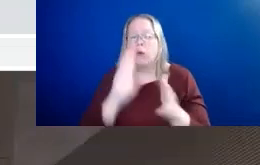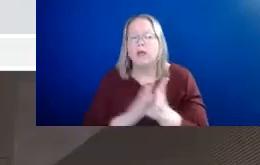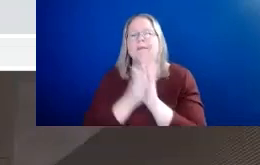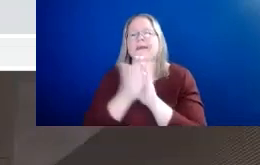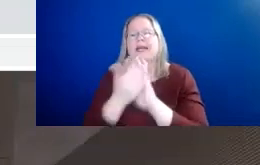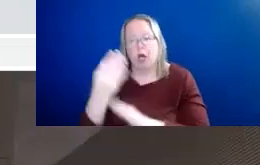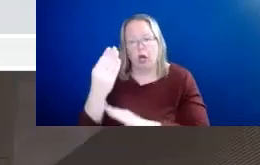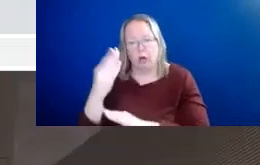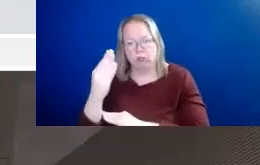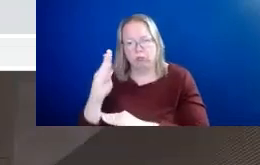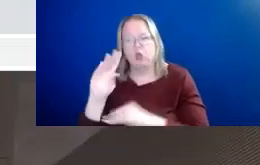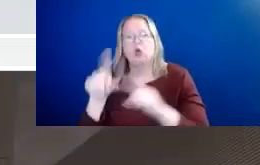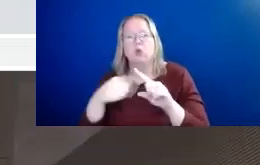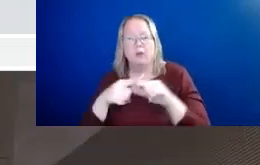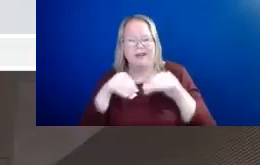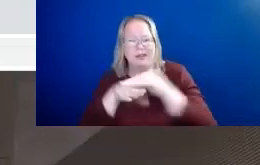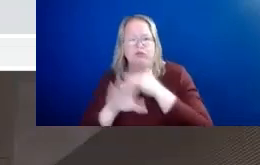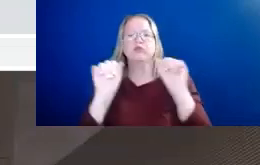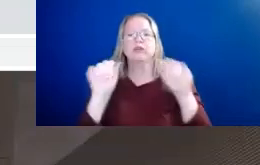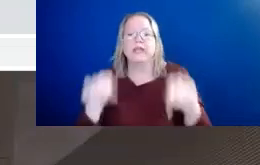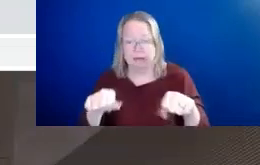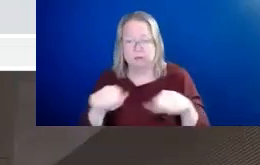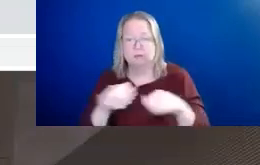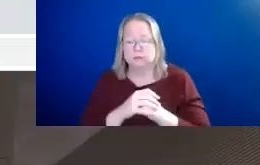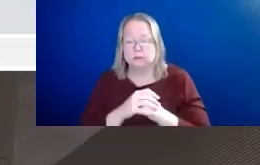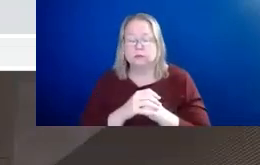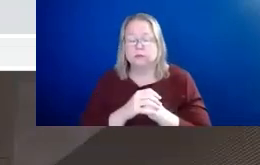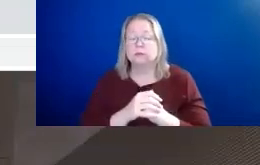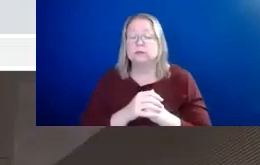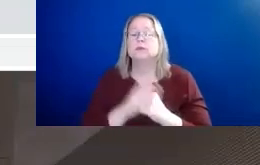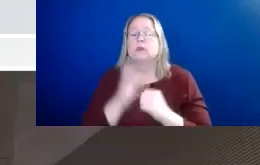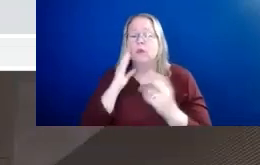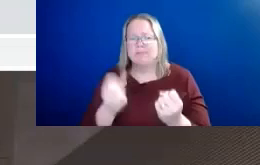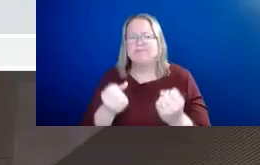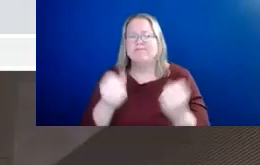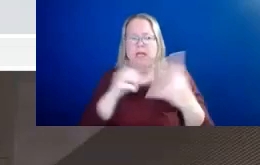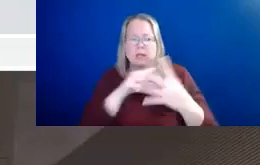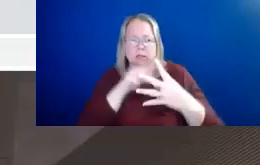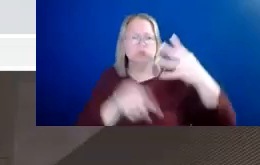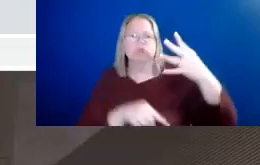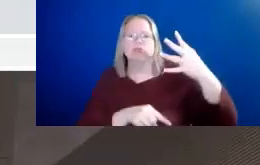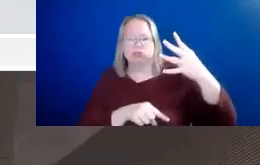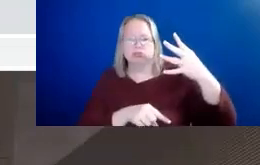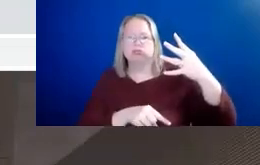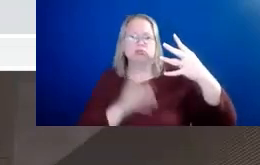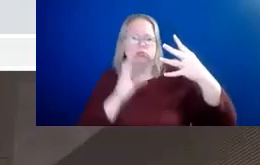are able to enter. 12:30:13 There are going to be several sessions listed here 12:30:17 on the days of the events